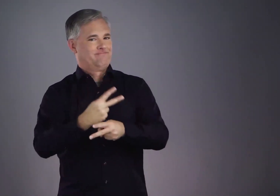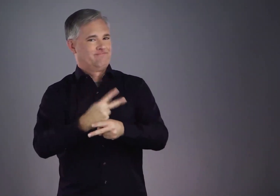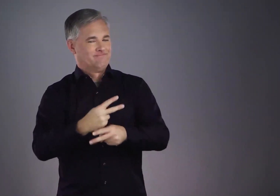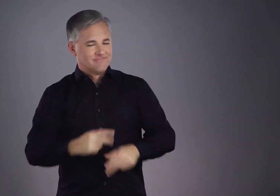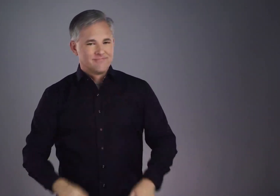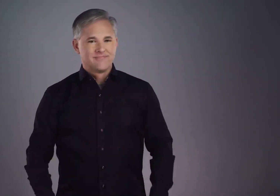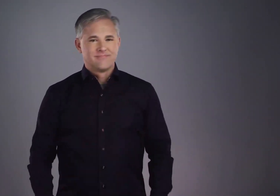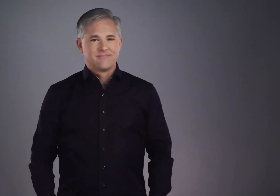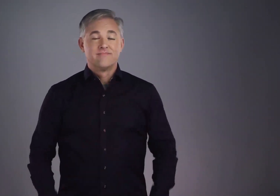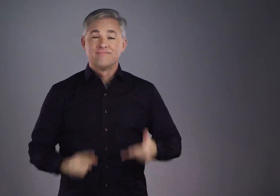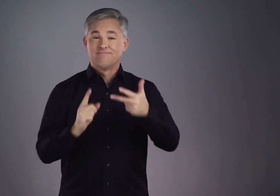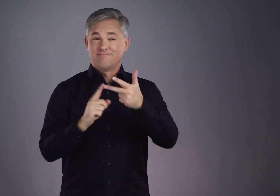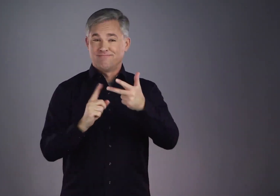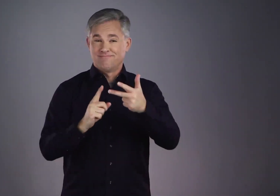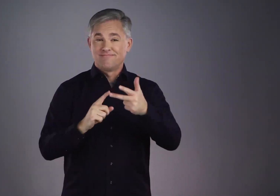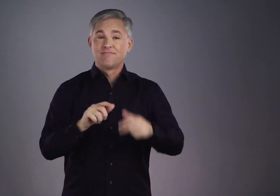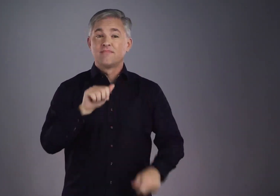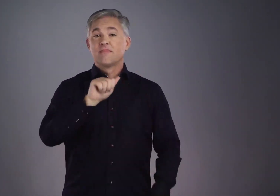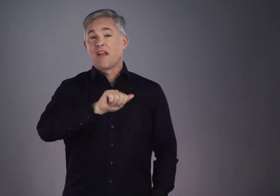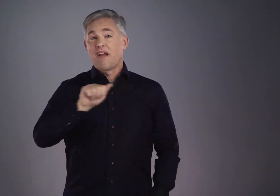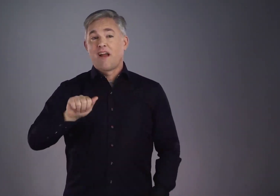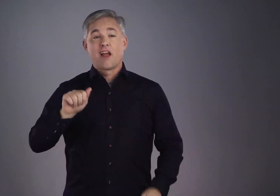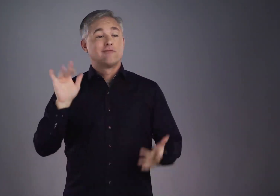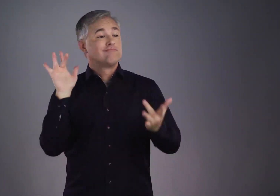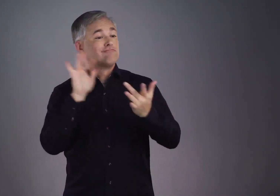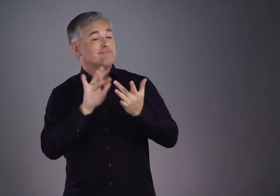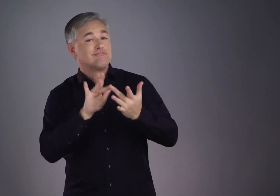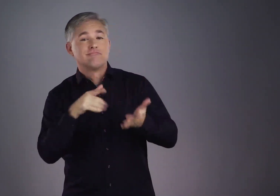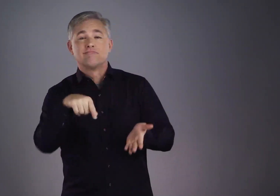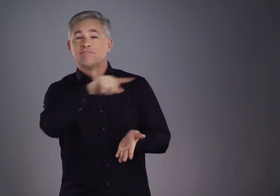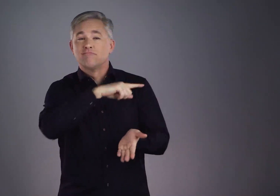are but trusted and experienced servants of the whole.